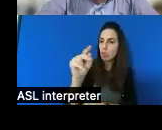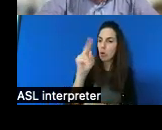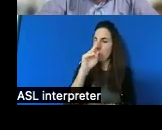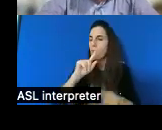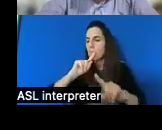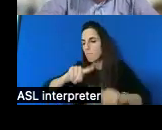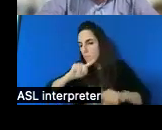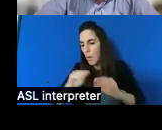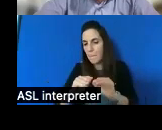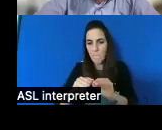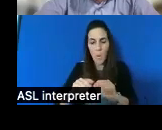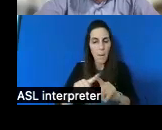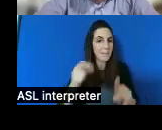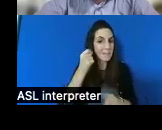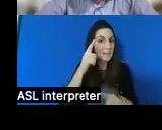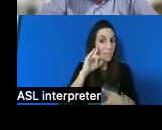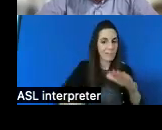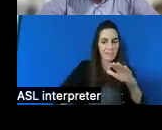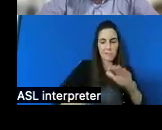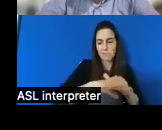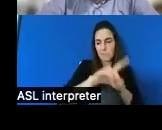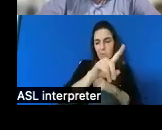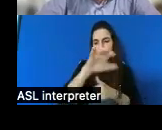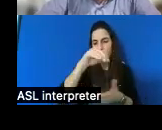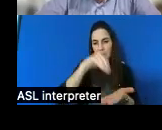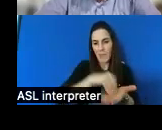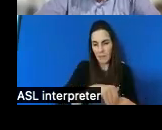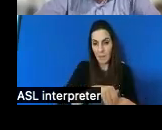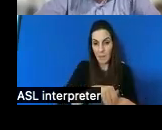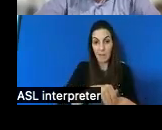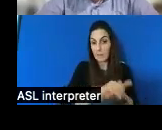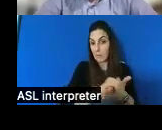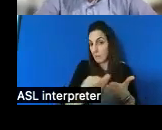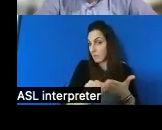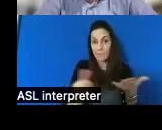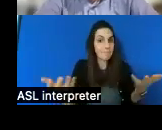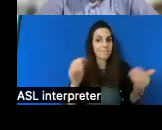basically it limits it to 100,000 and that's the best that we have right that's where a trust comes